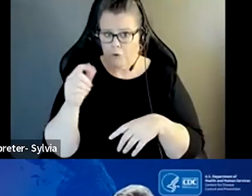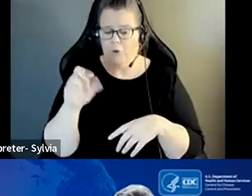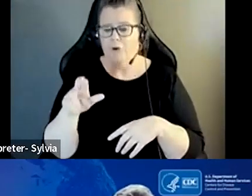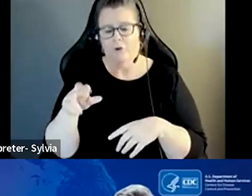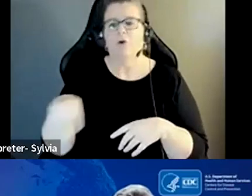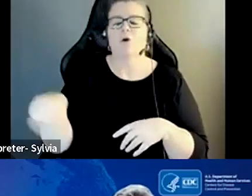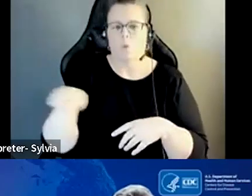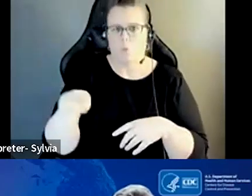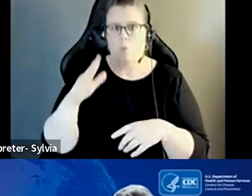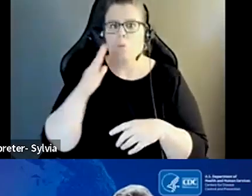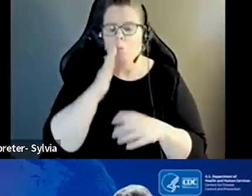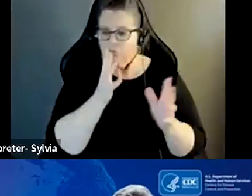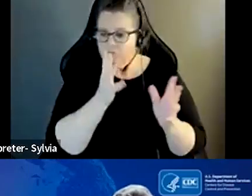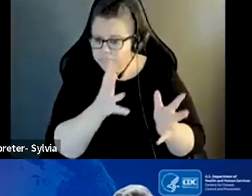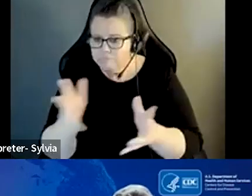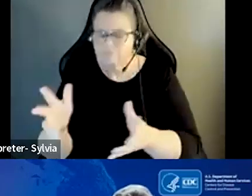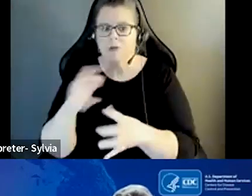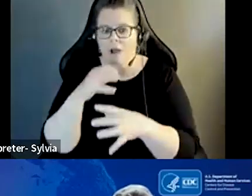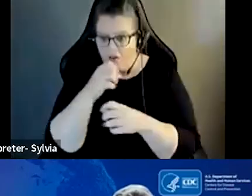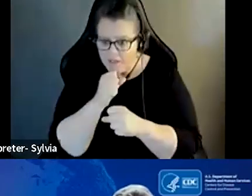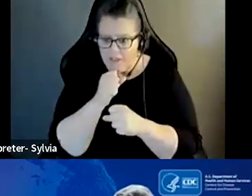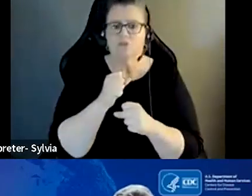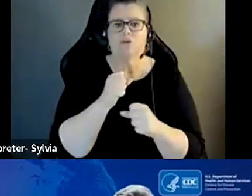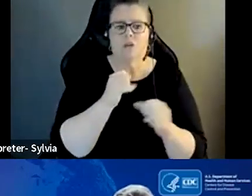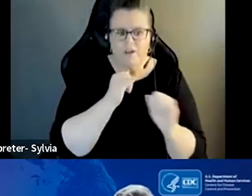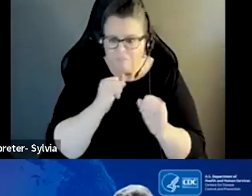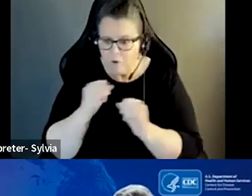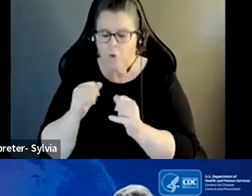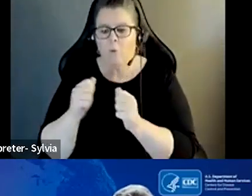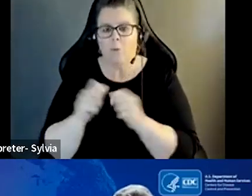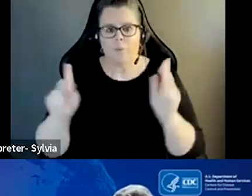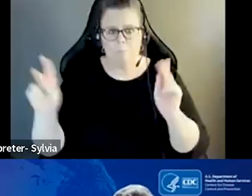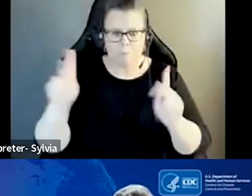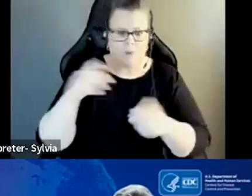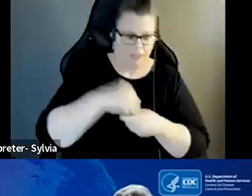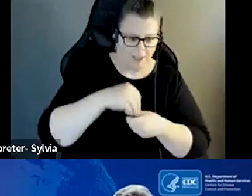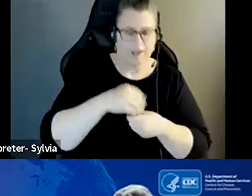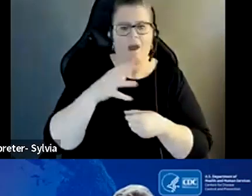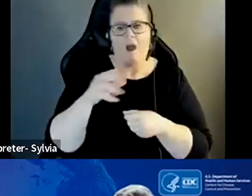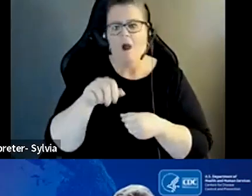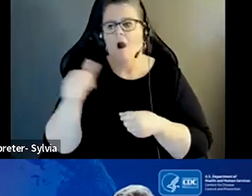and other key stakeholders inside and outside the agency, to get a feedback on our agency's processes, systems,